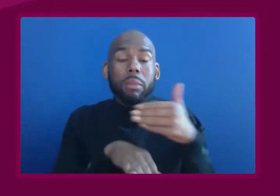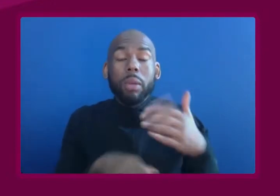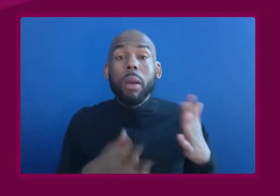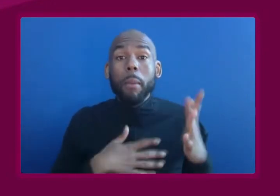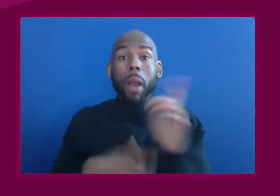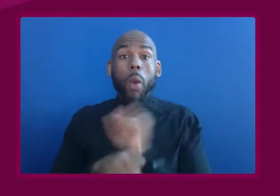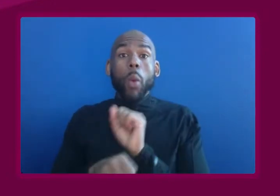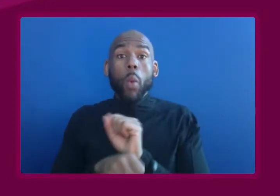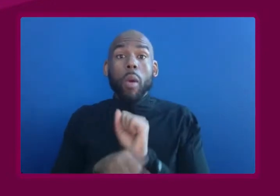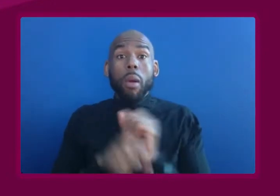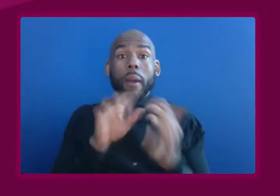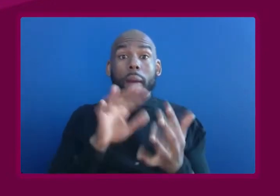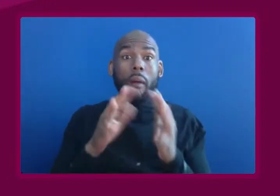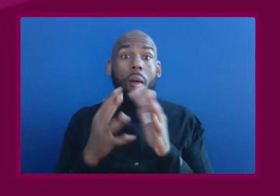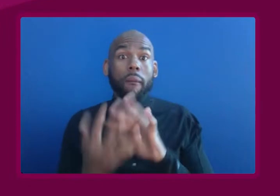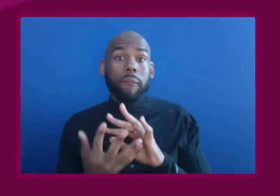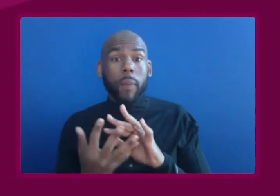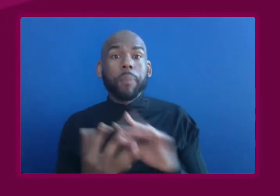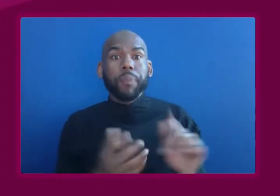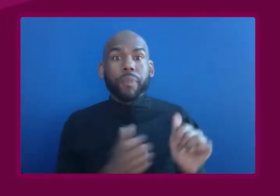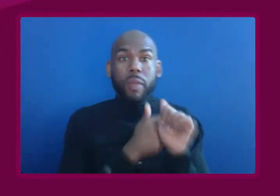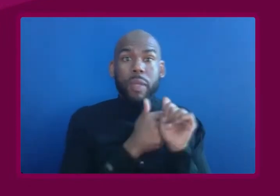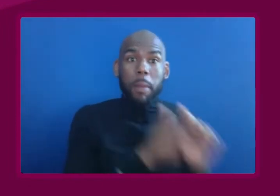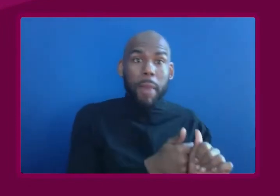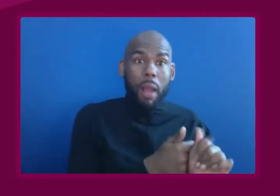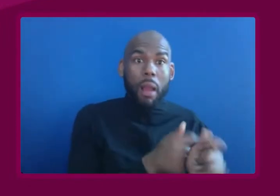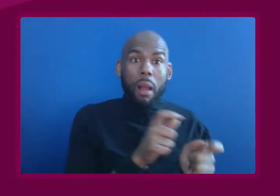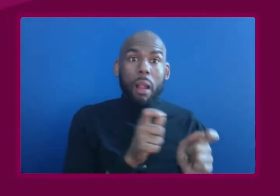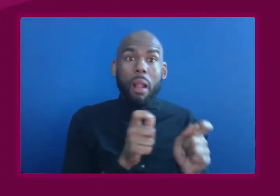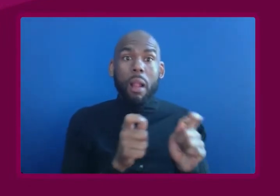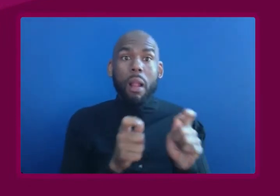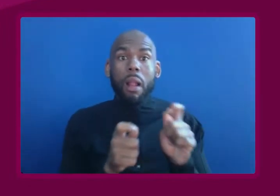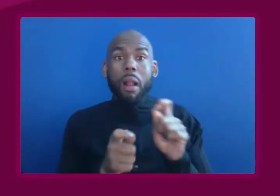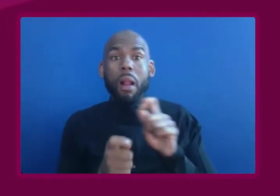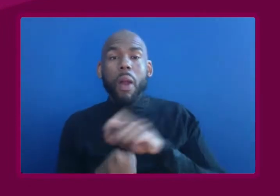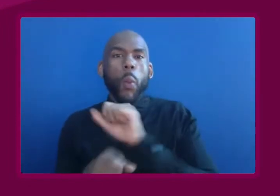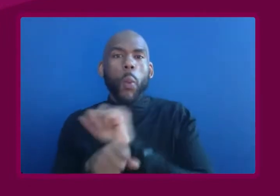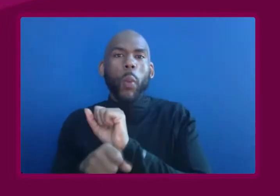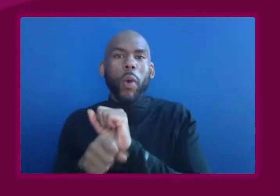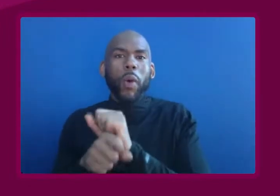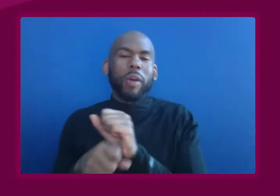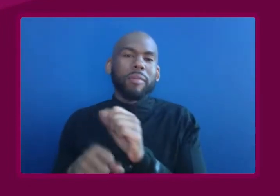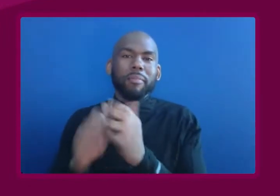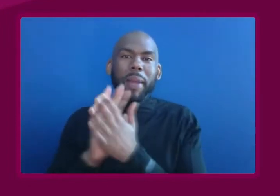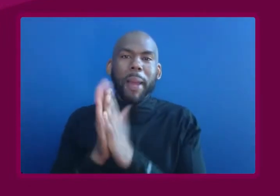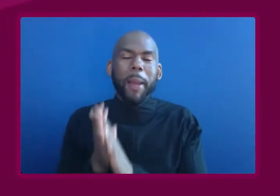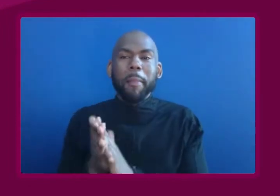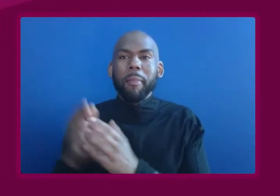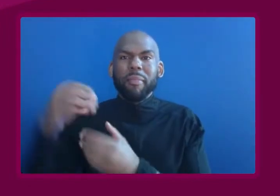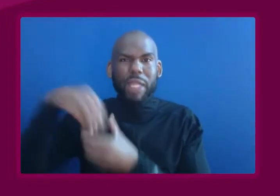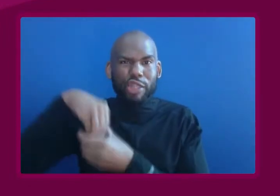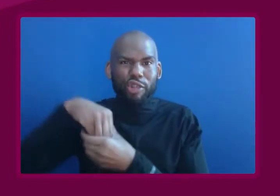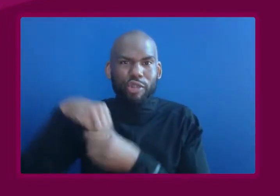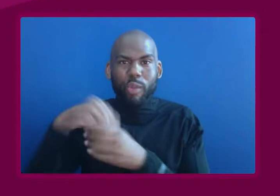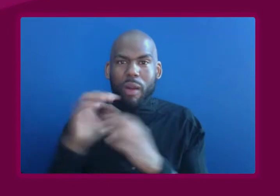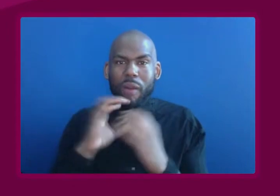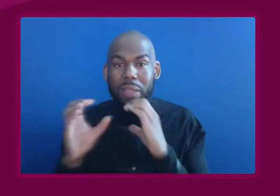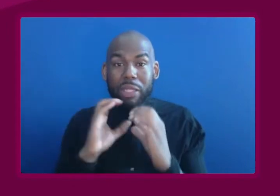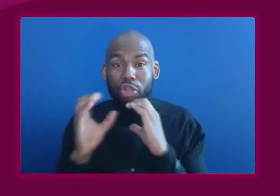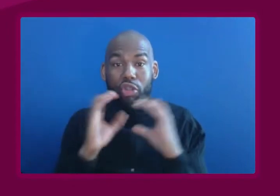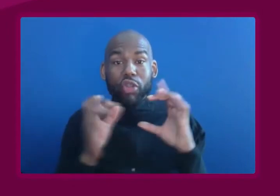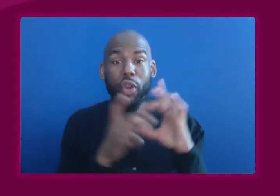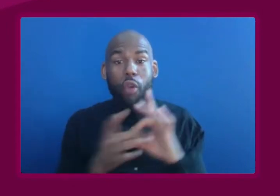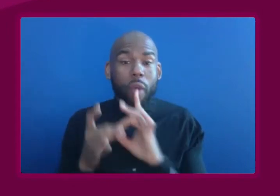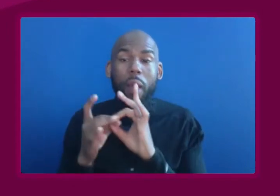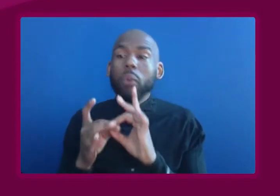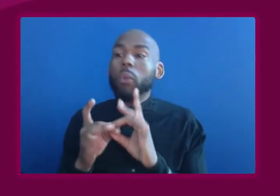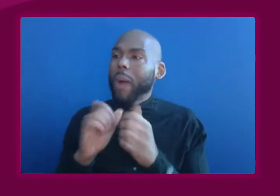My work evolved from just compliance to having internal conversations around how to make